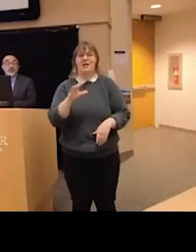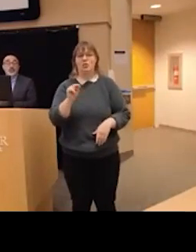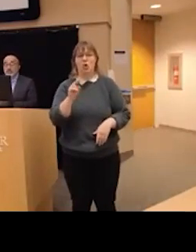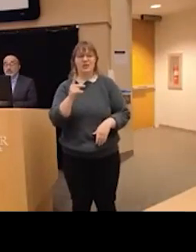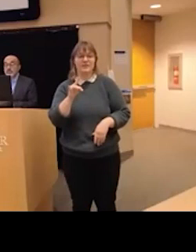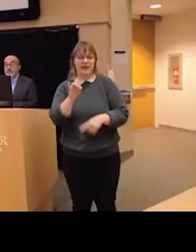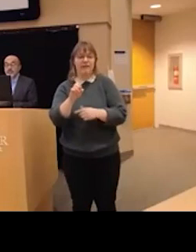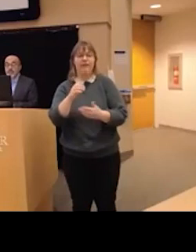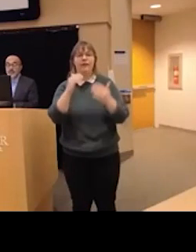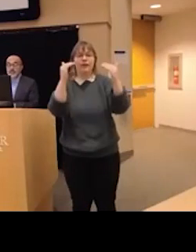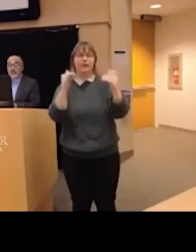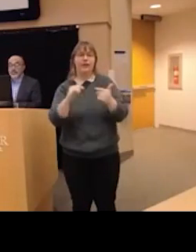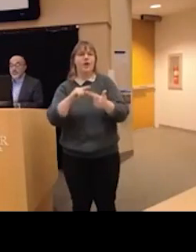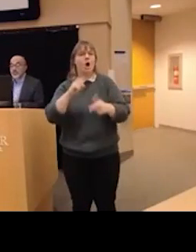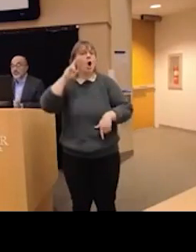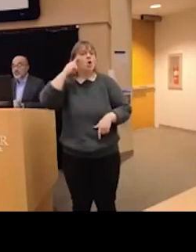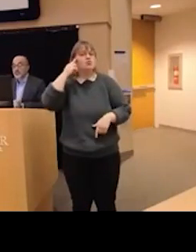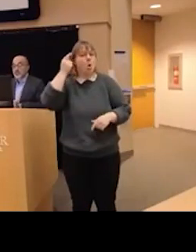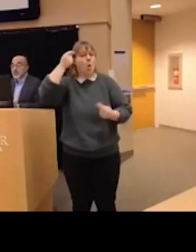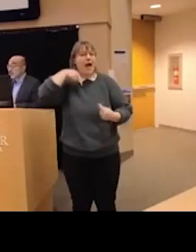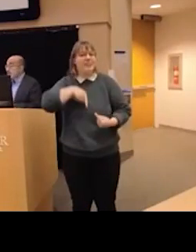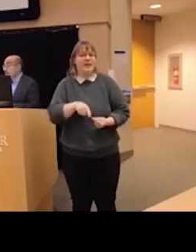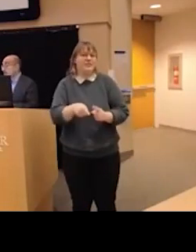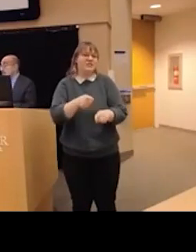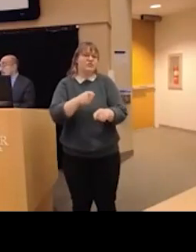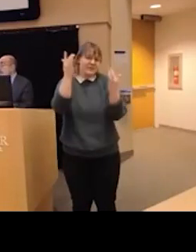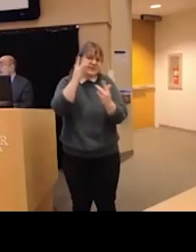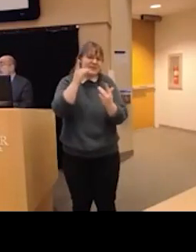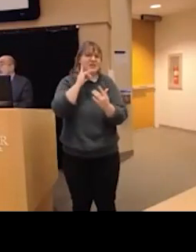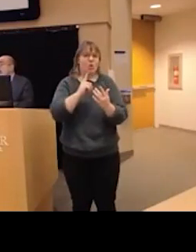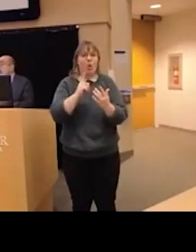that's neuropath that's pain that is a consequence of a disease or lesion to the nervous system